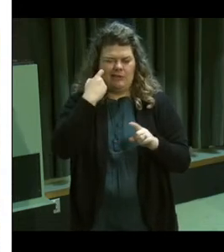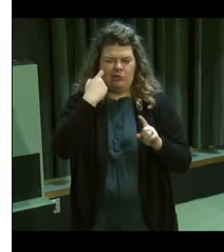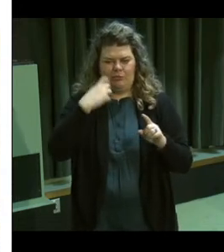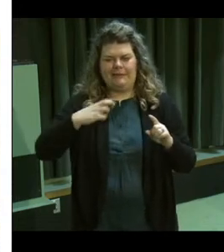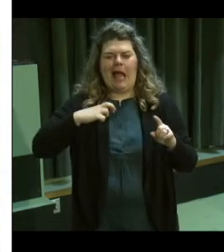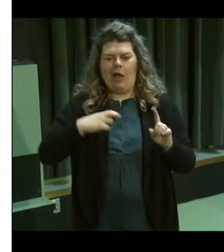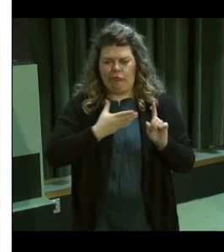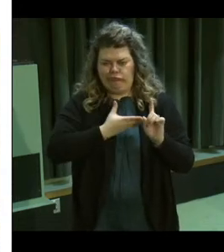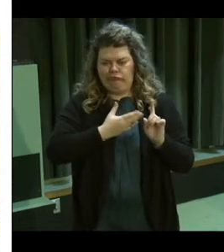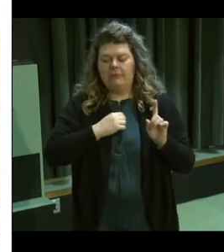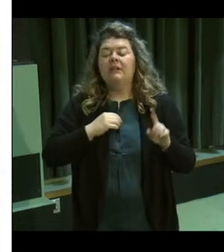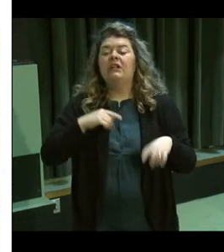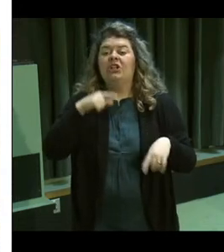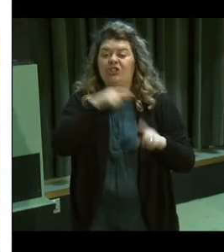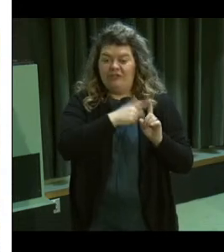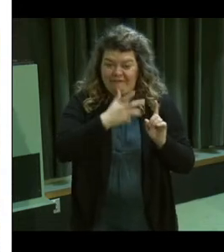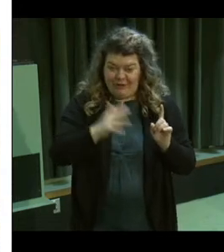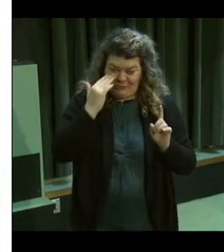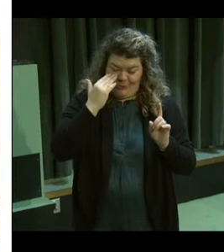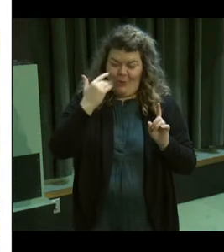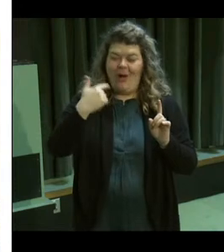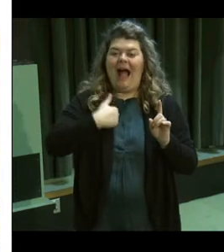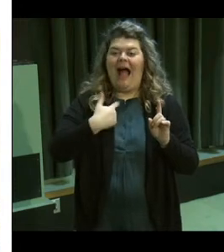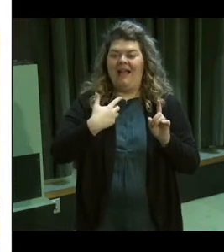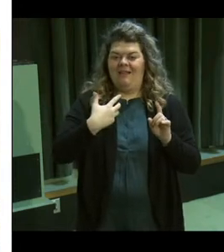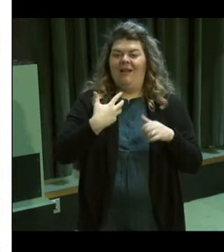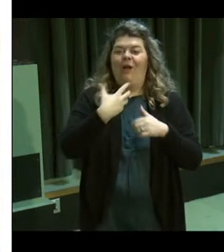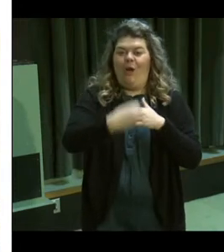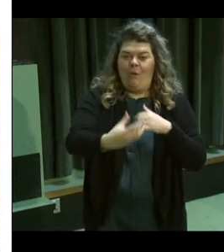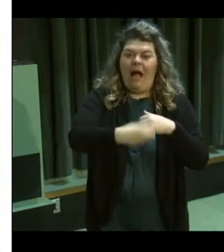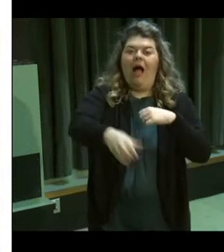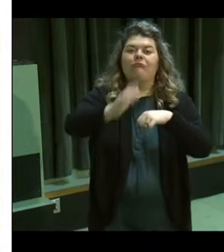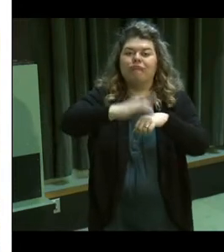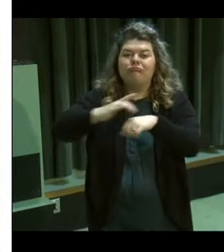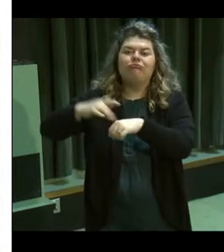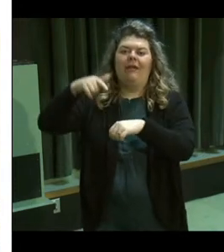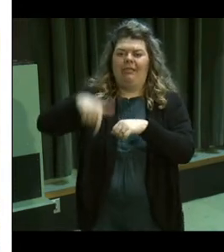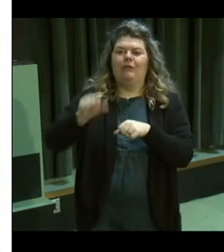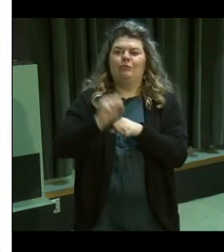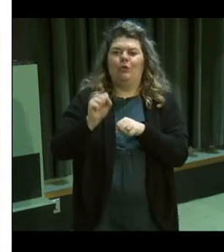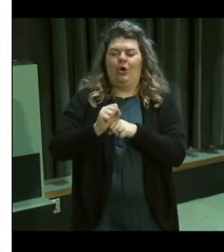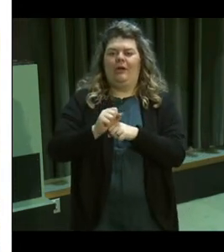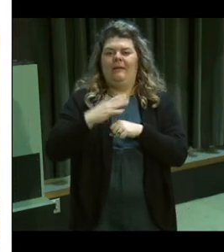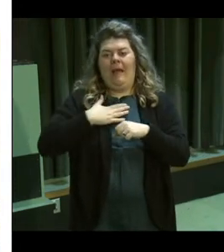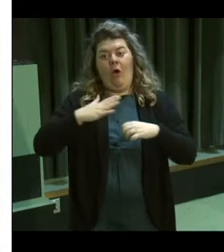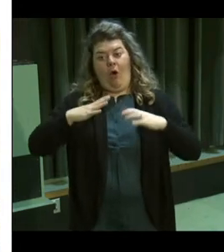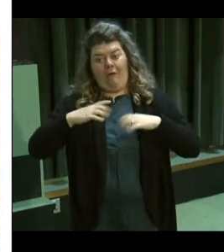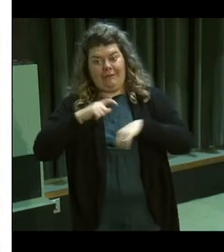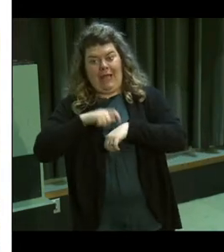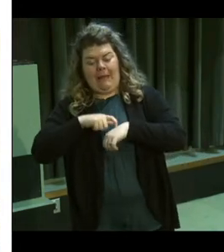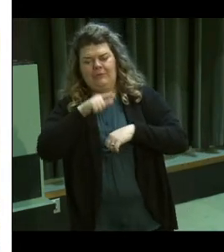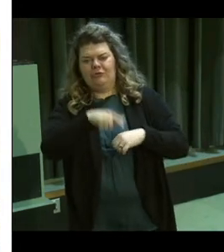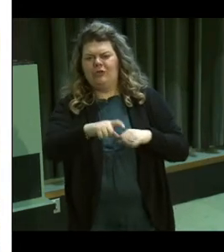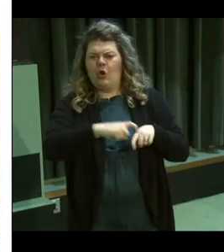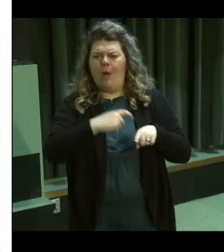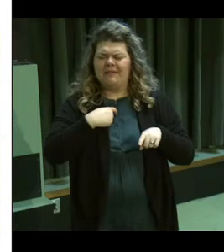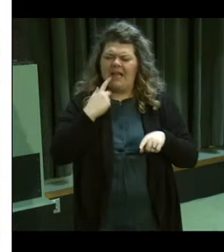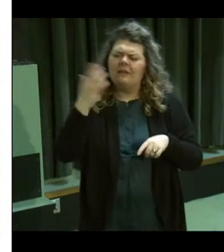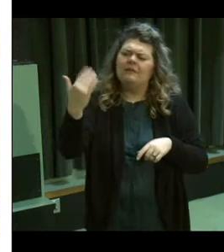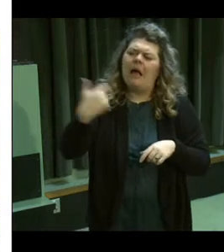had just retired and she knew that I do that. I go out and,